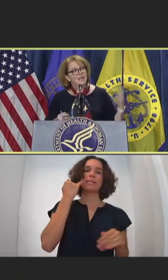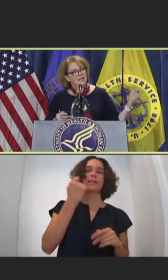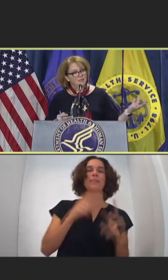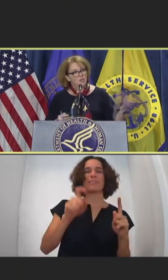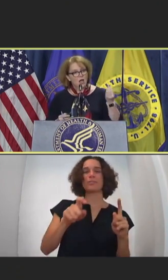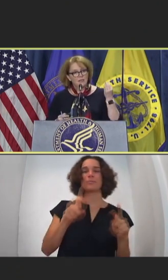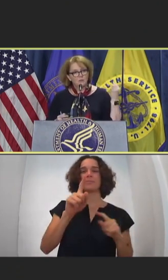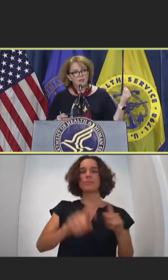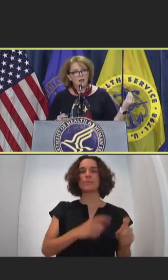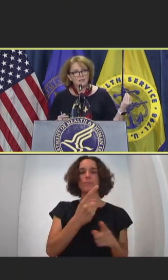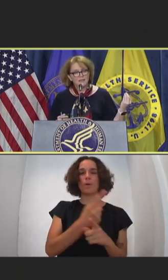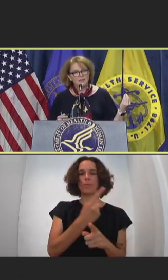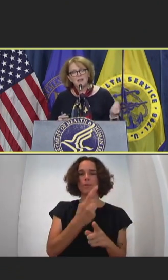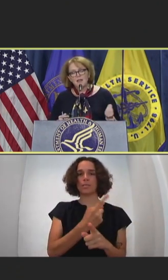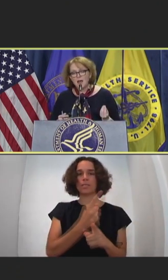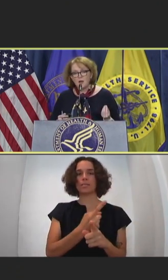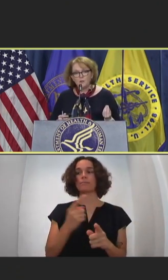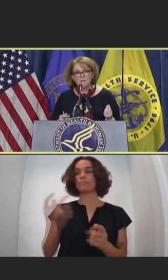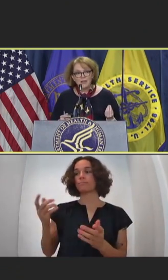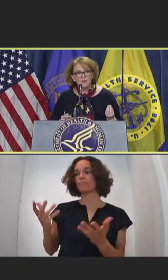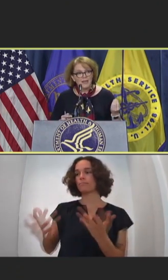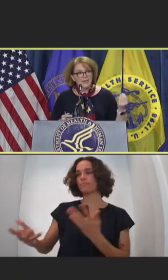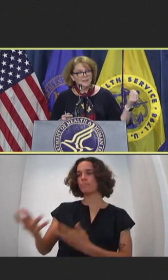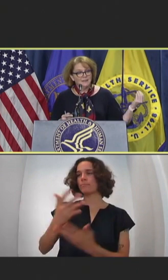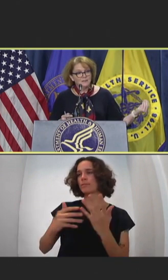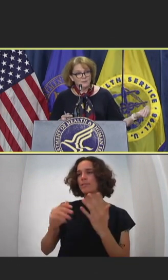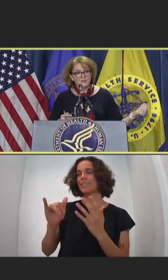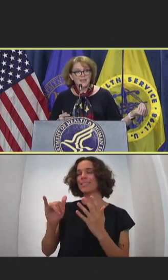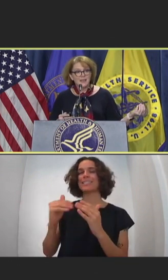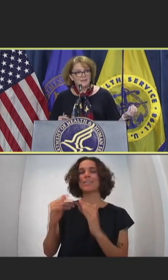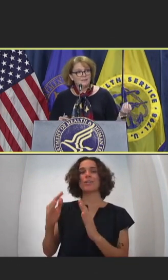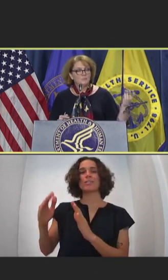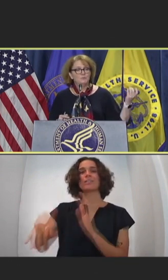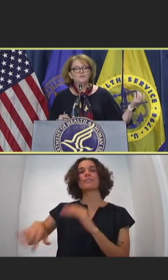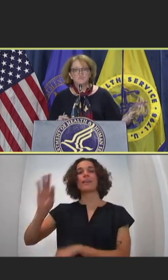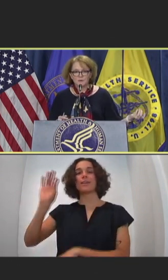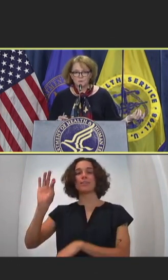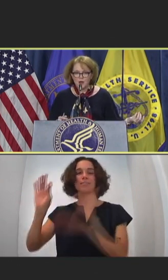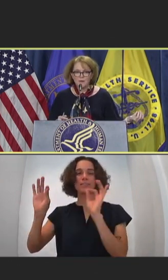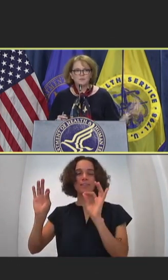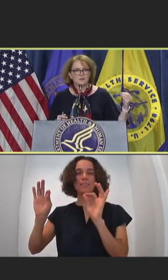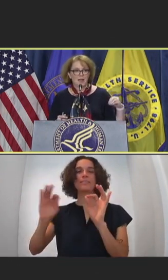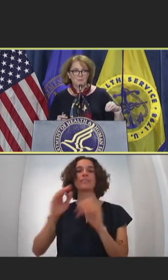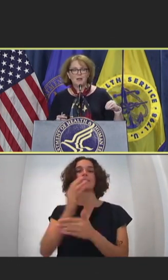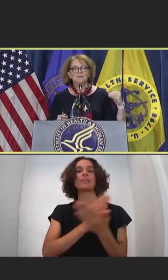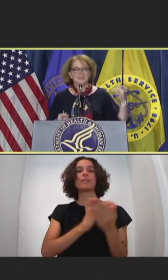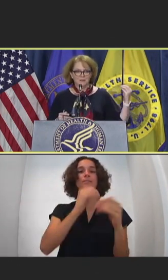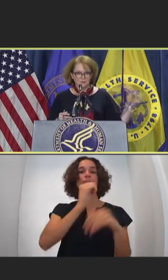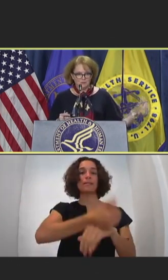And in talking with colleagues, we found that in some settings, system prompts are not prompting